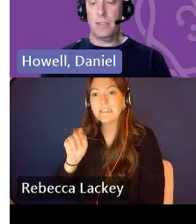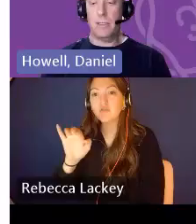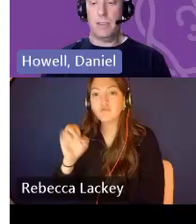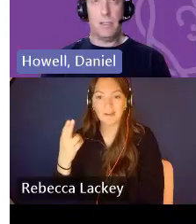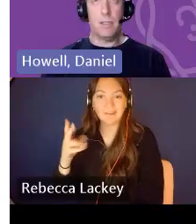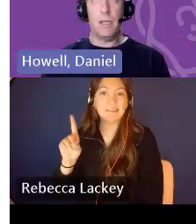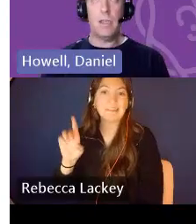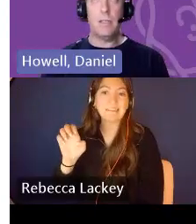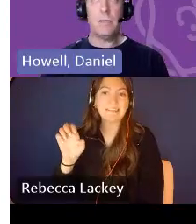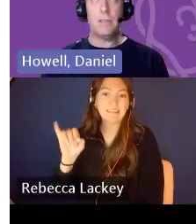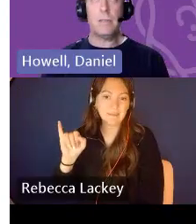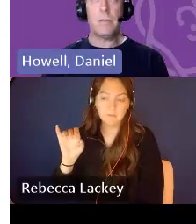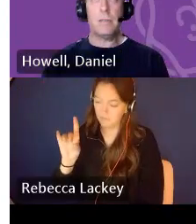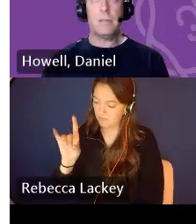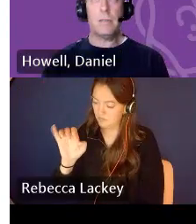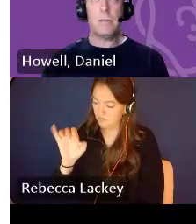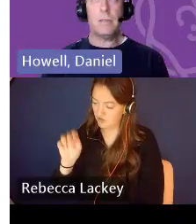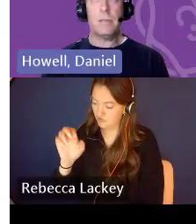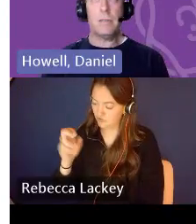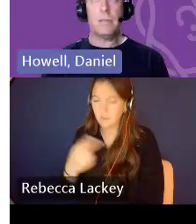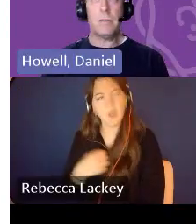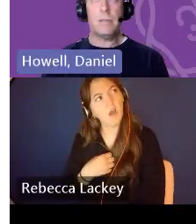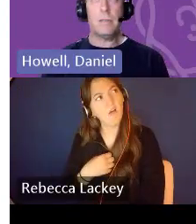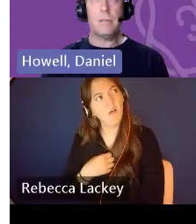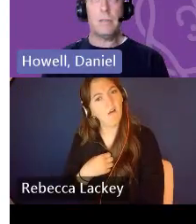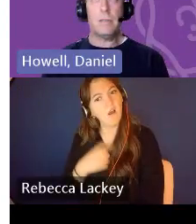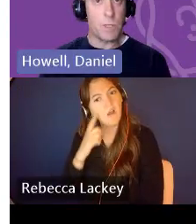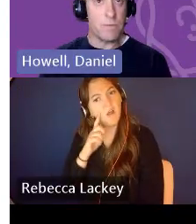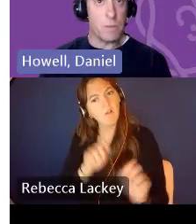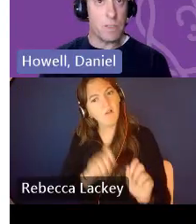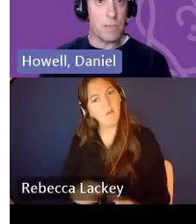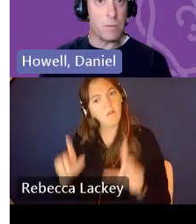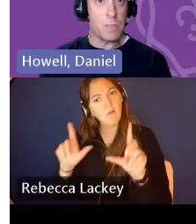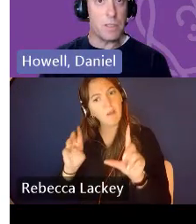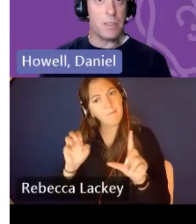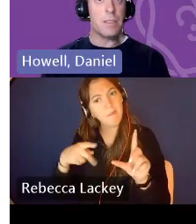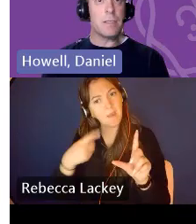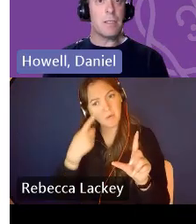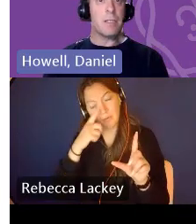Dri road. Uh the map was up earlier. I don't know if we can flip to that one. Dri is Yeah,